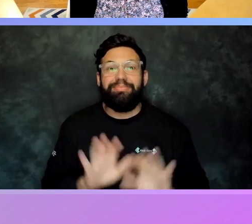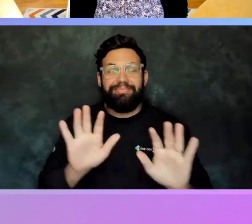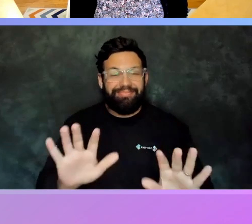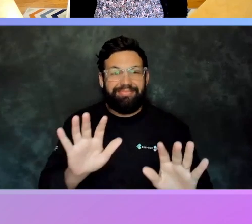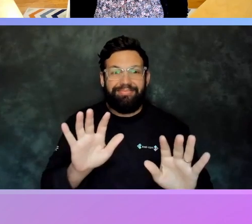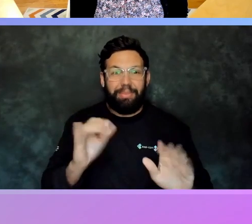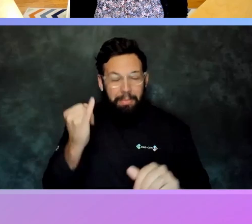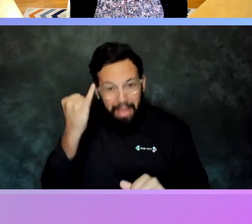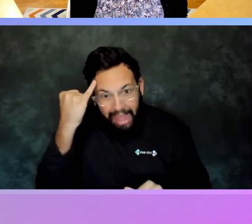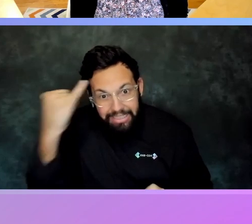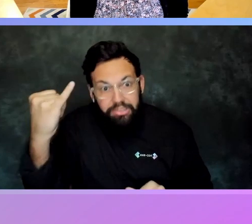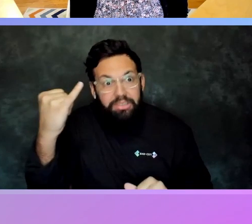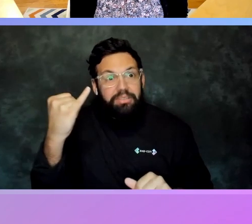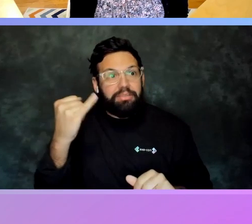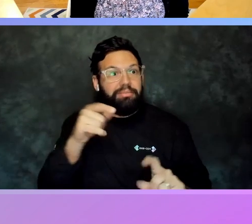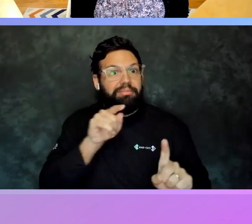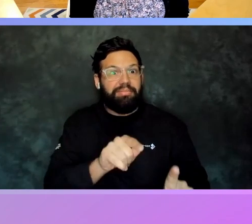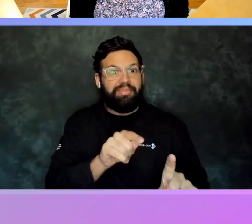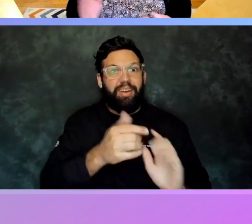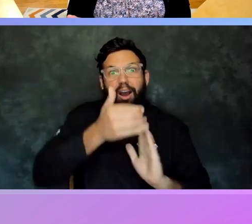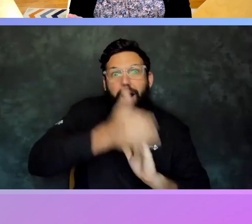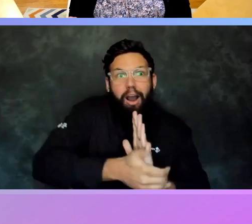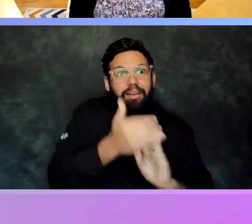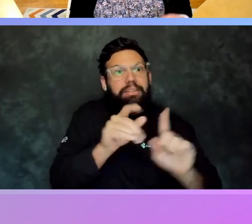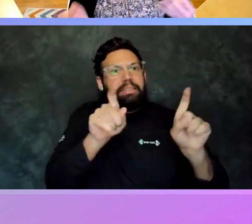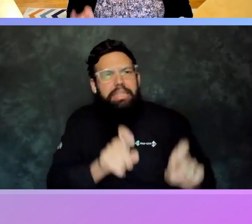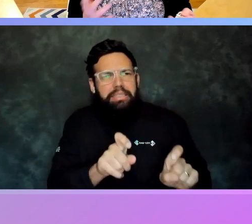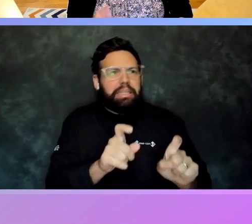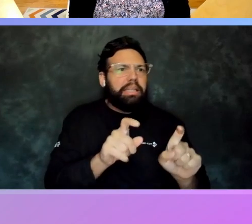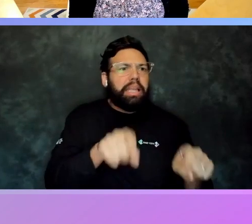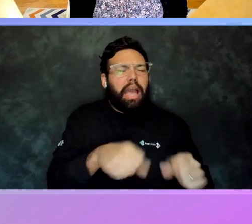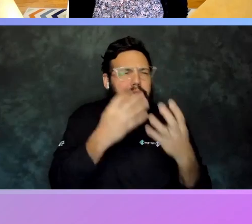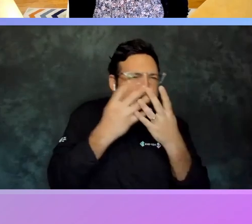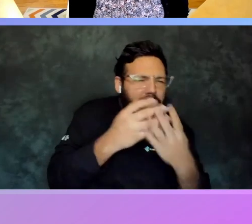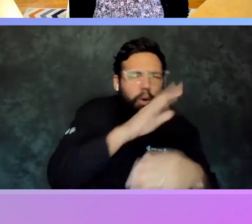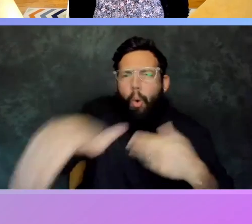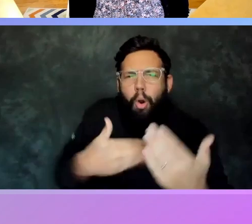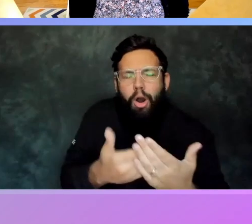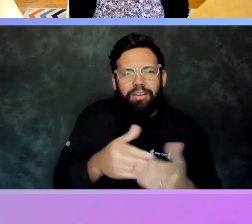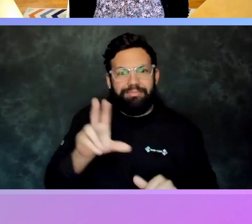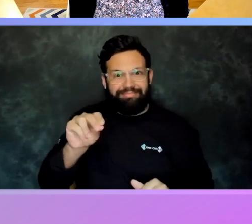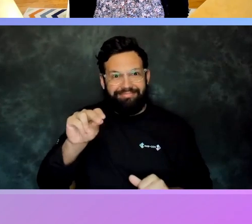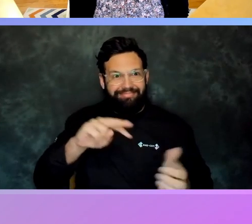recorded and will be available for participants website on the after the session. Slide for the